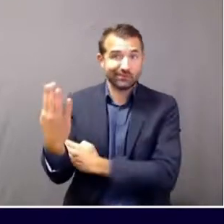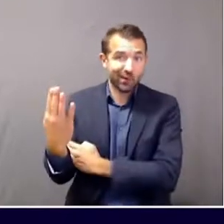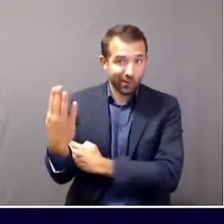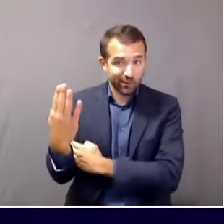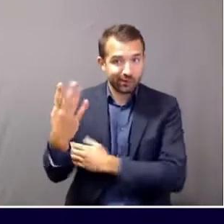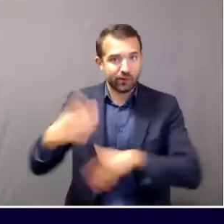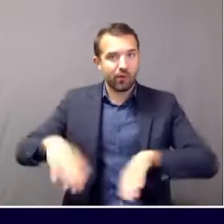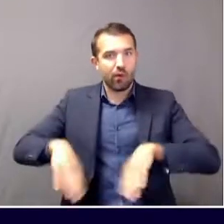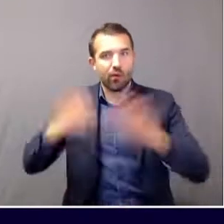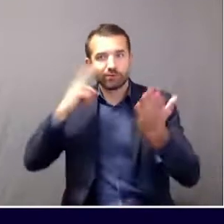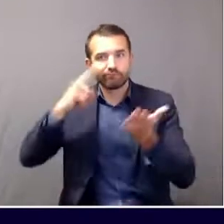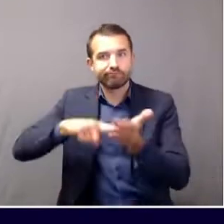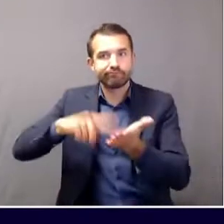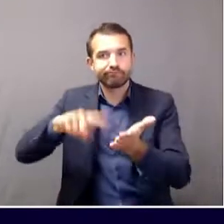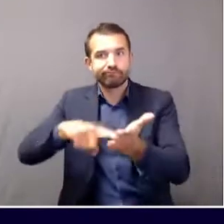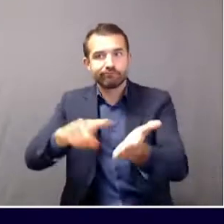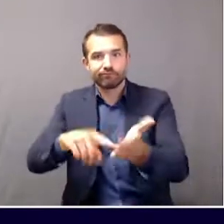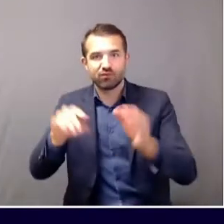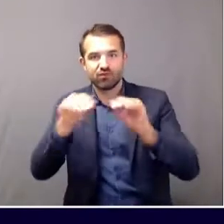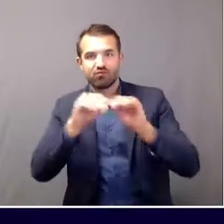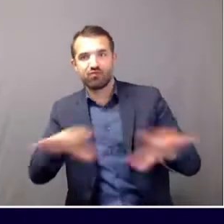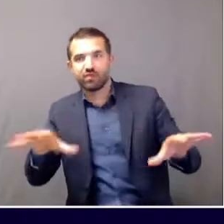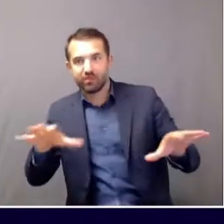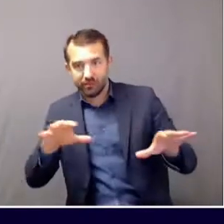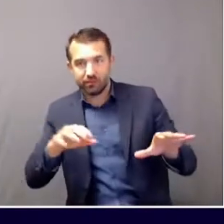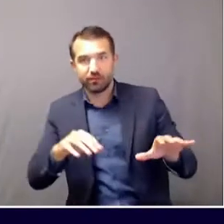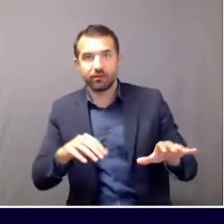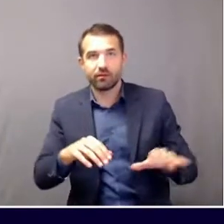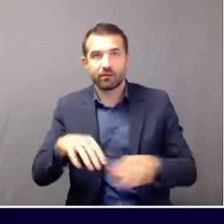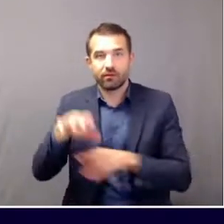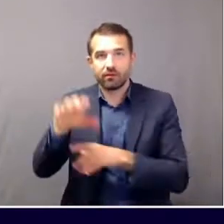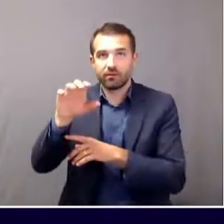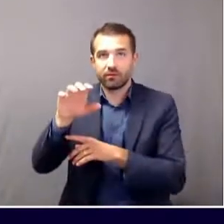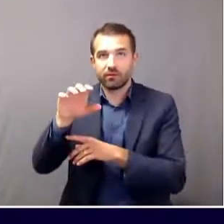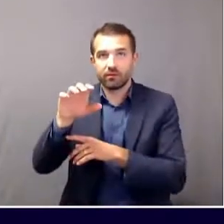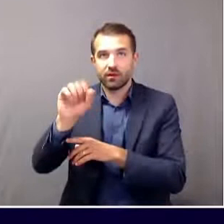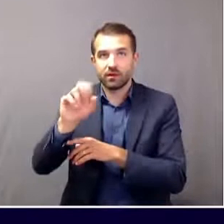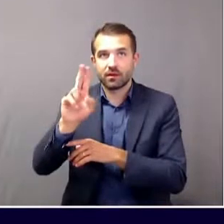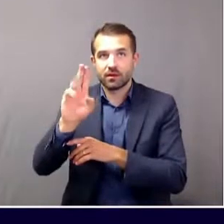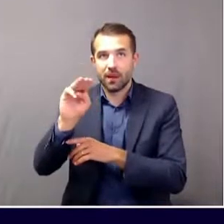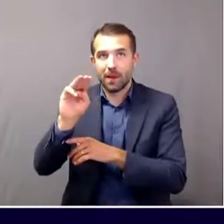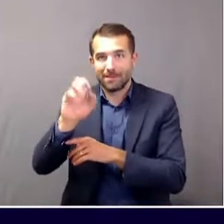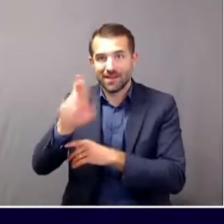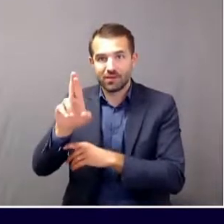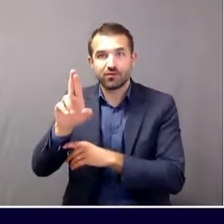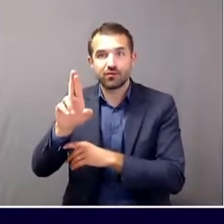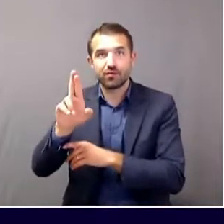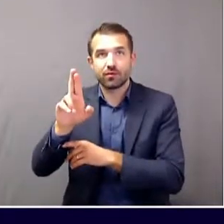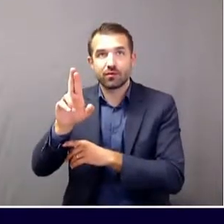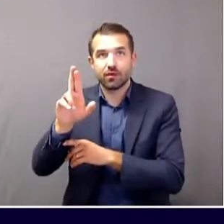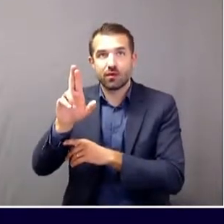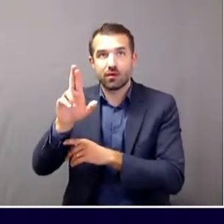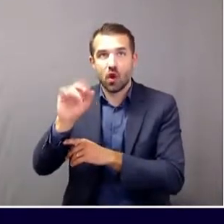summer Commons construction in Sanford